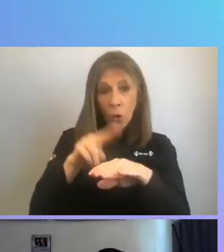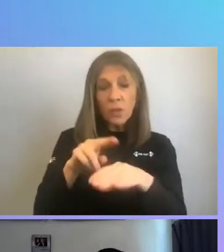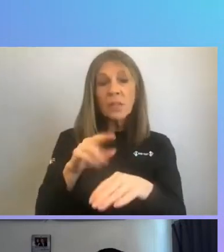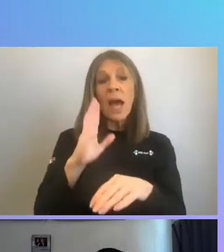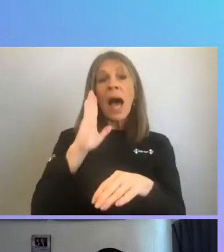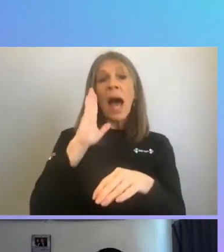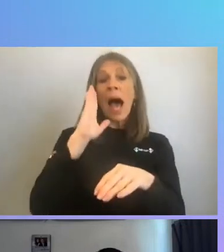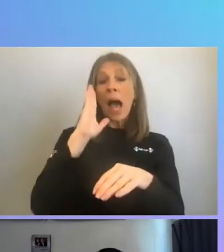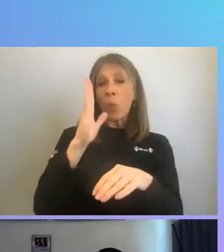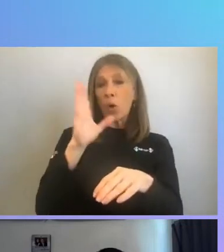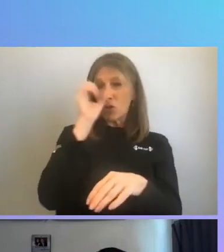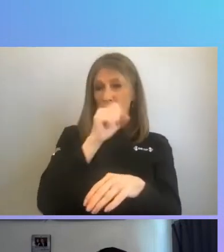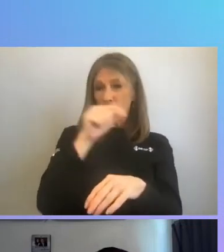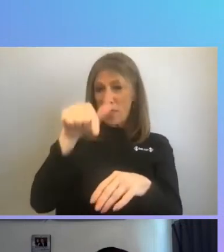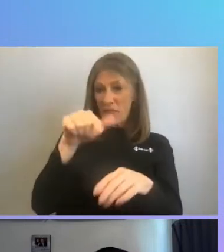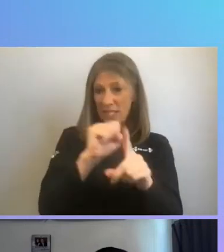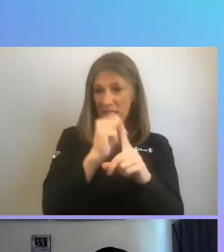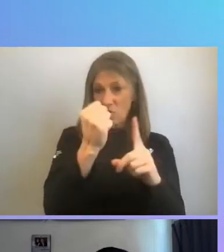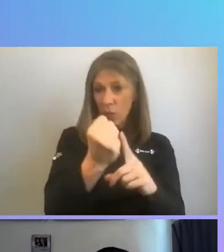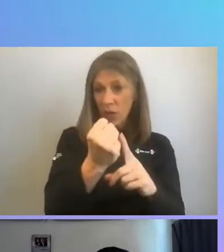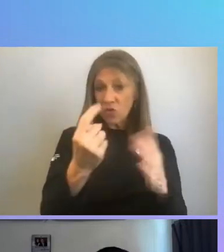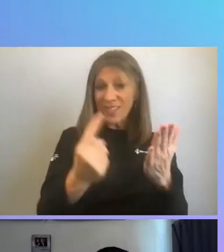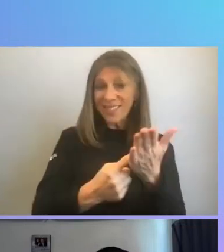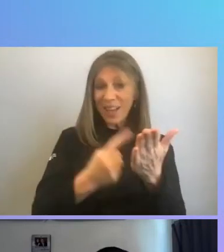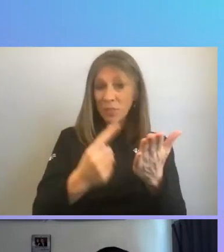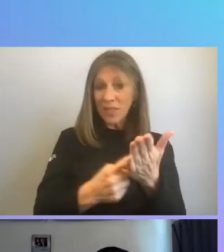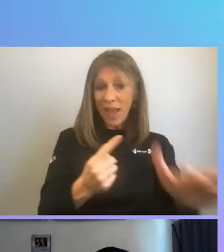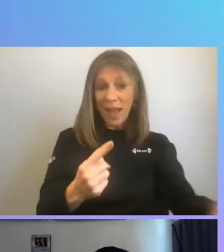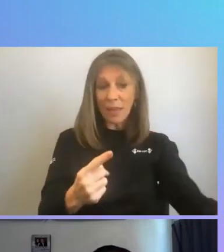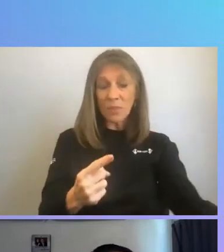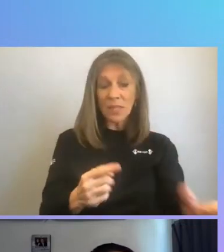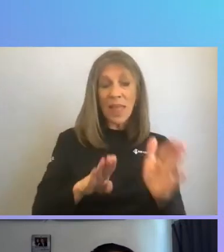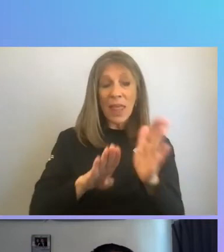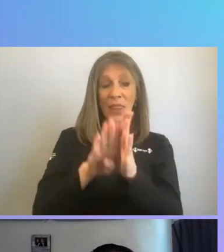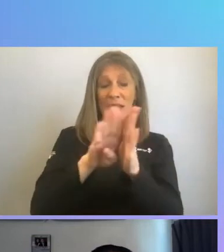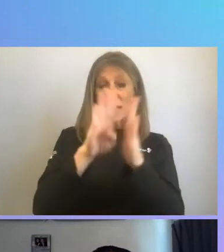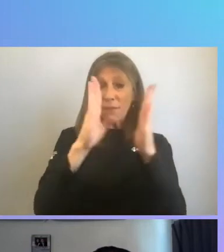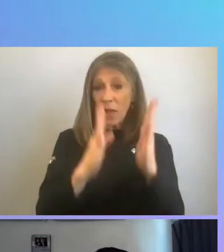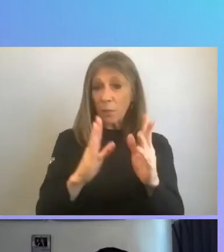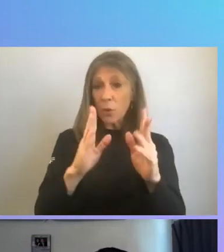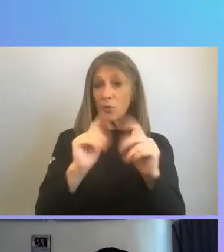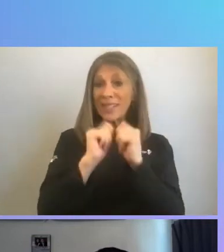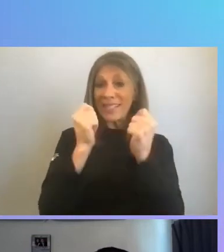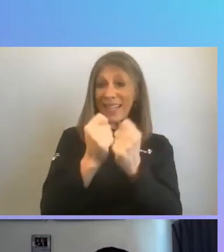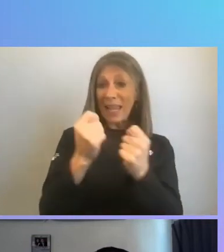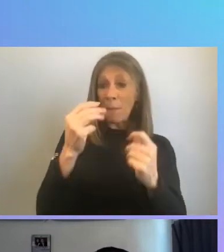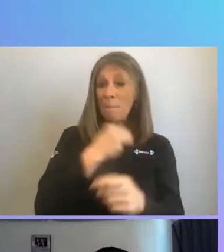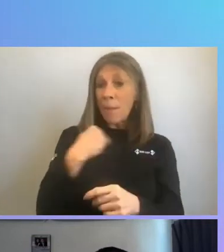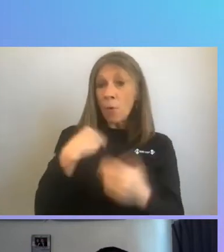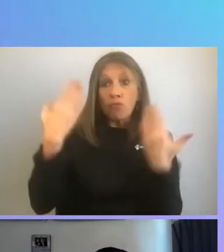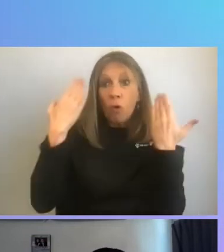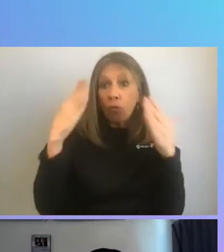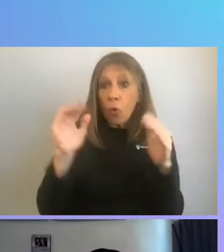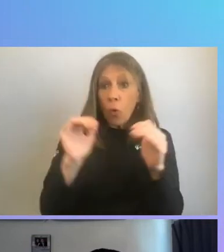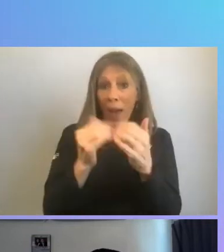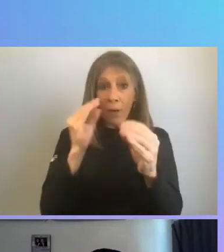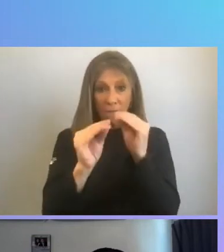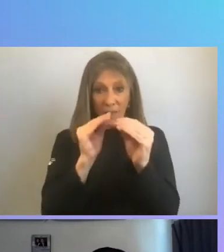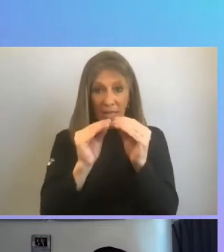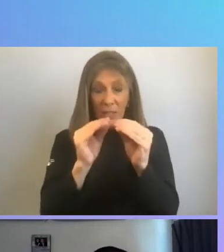that sometimes the developer development team members don't know how to fix an issue. So the person who's testing also has to